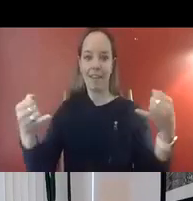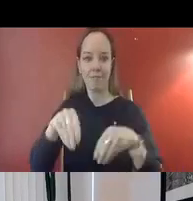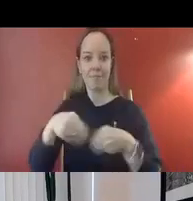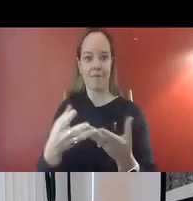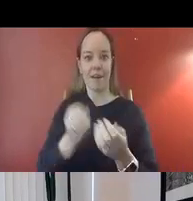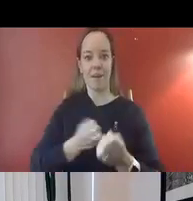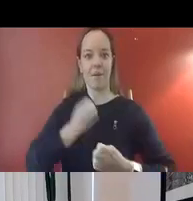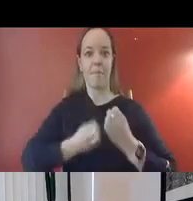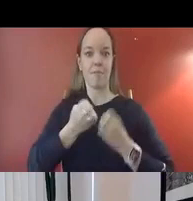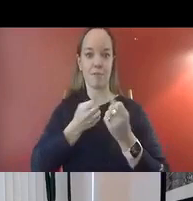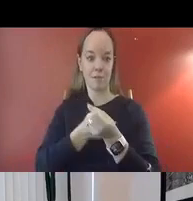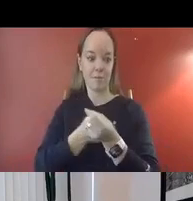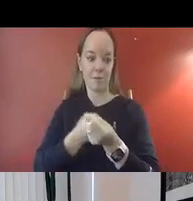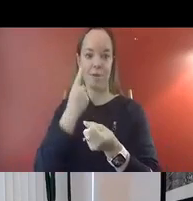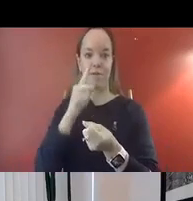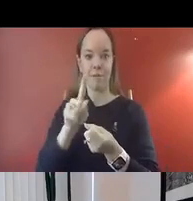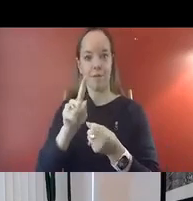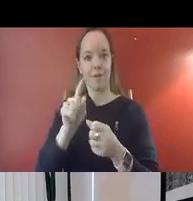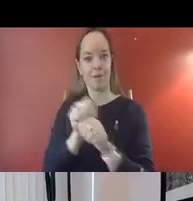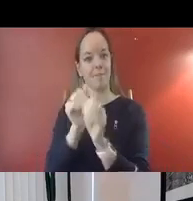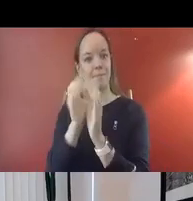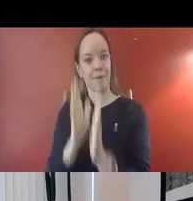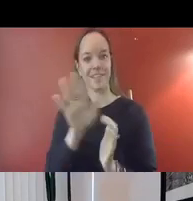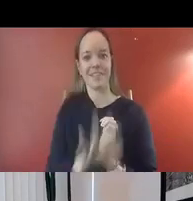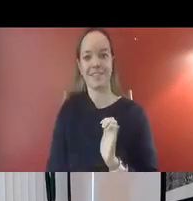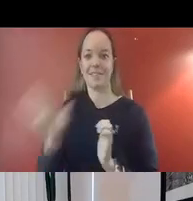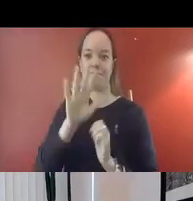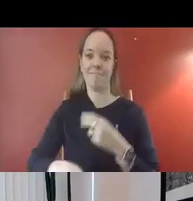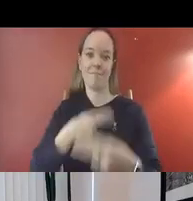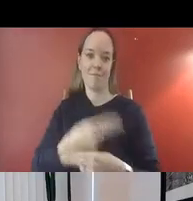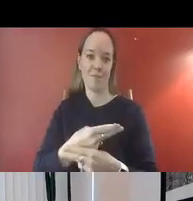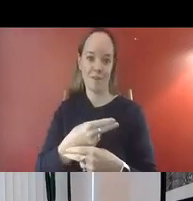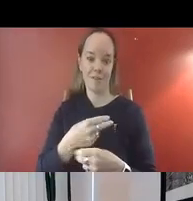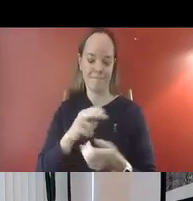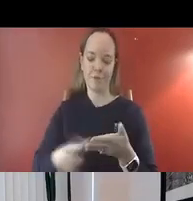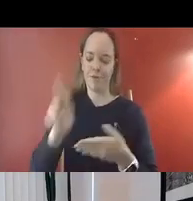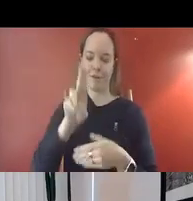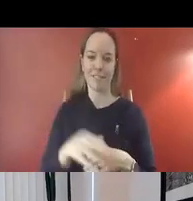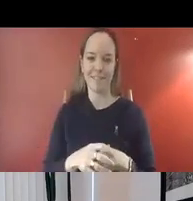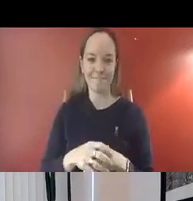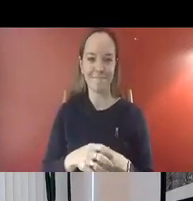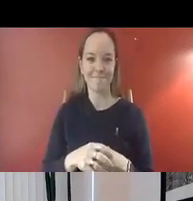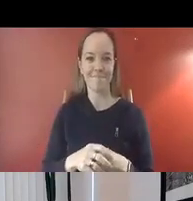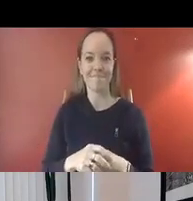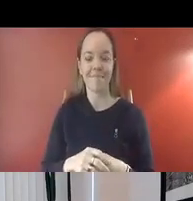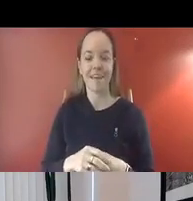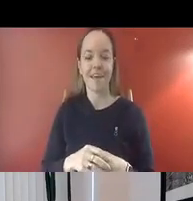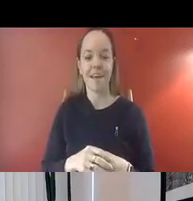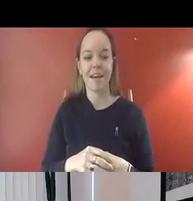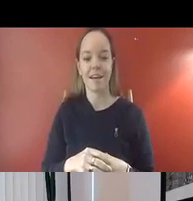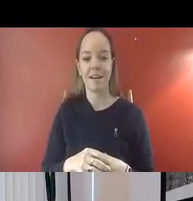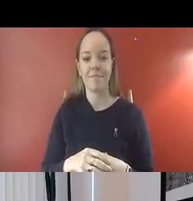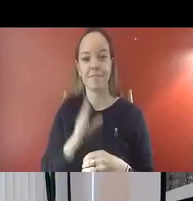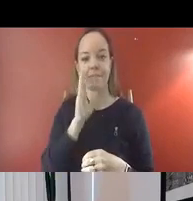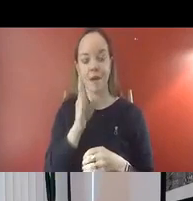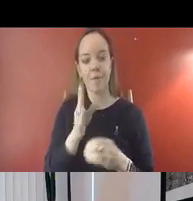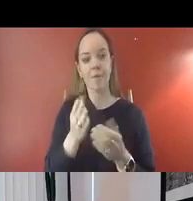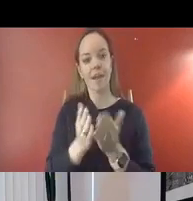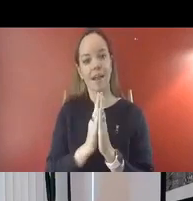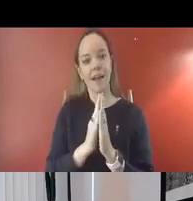employees throughout the university. So providing emotional support for our I'm gonna ask you guys to listen to some employees throughout the university. So of the feedback that we've gotten from I'm gonna ask you guys to listen to some